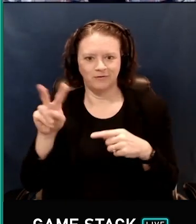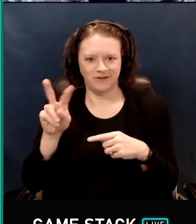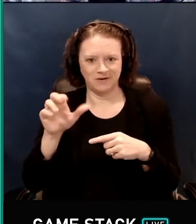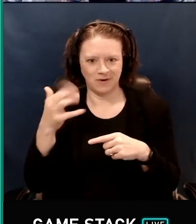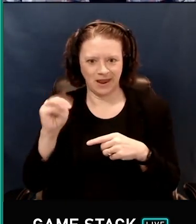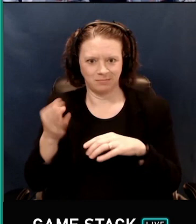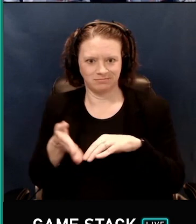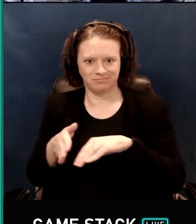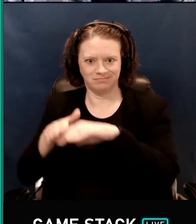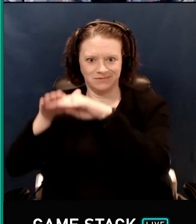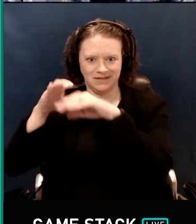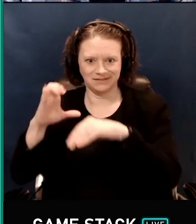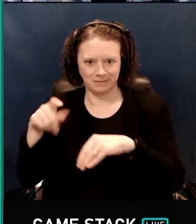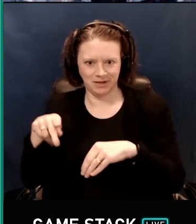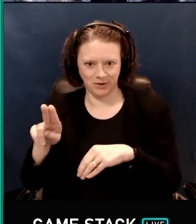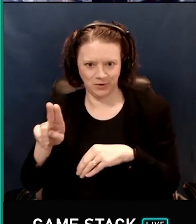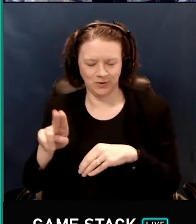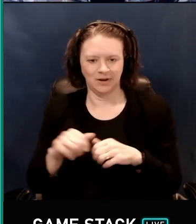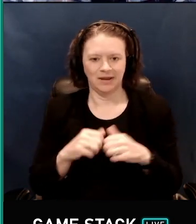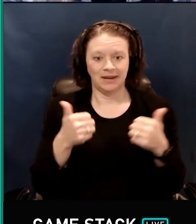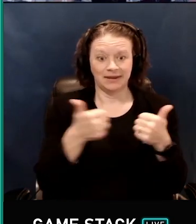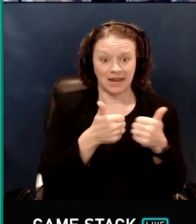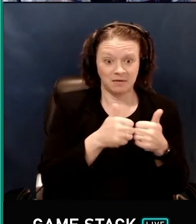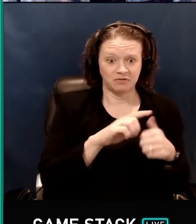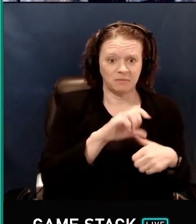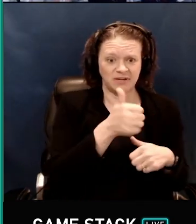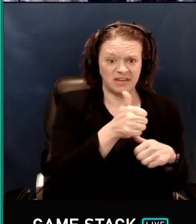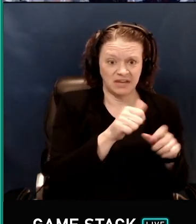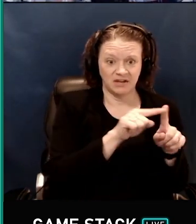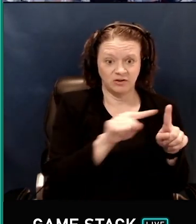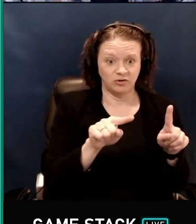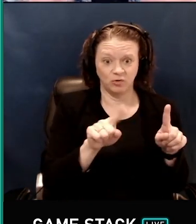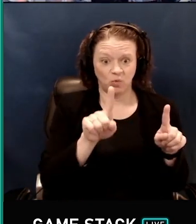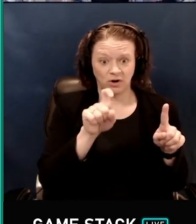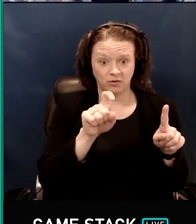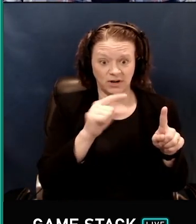gigabytes in size. VRAM is not going from ten to fifty to a hundred.